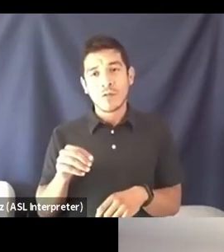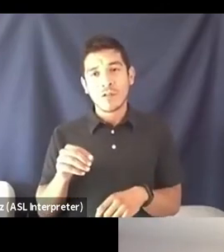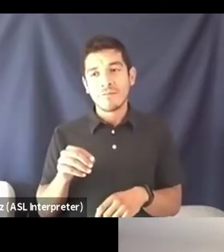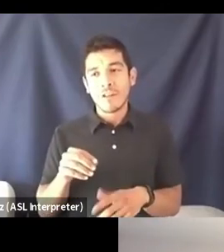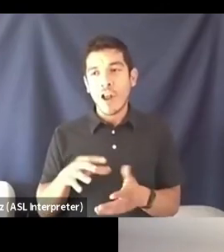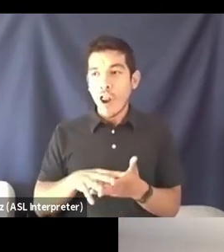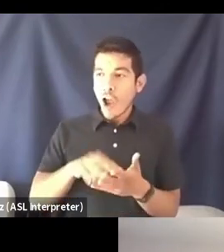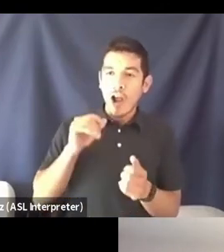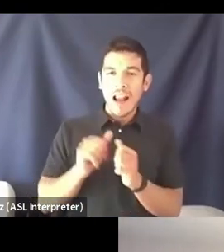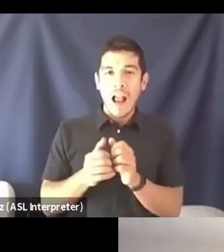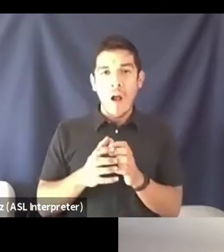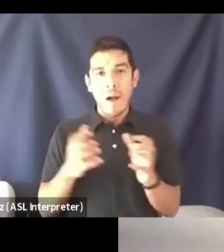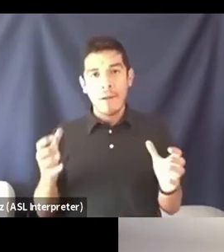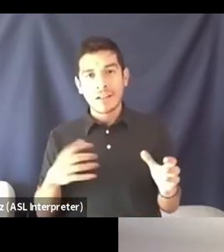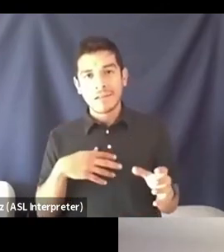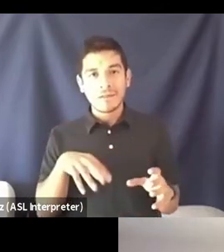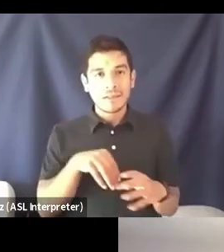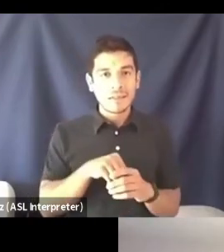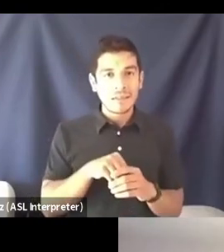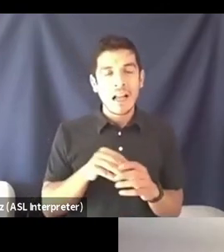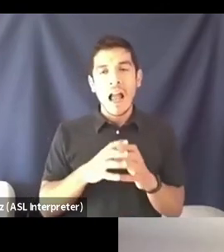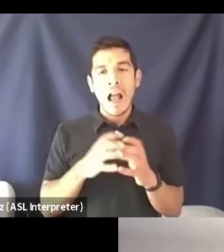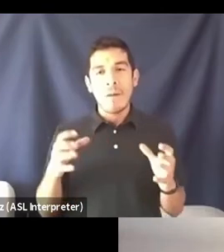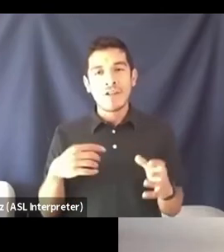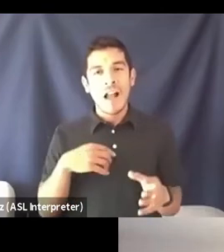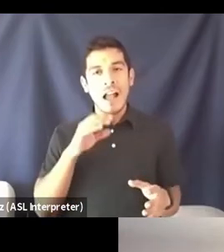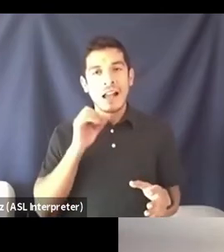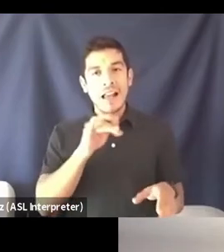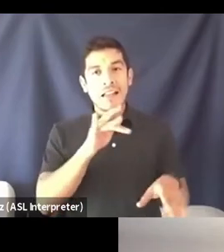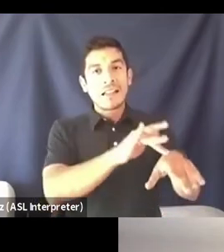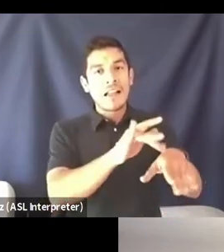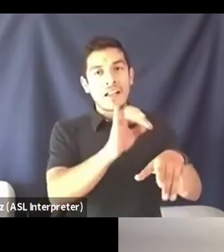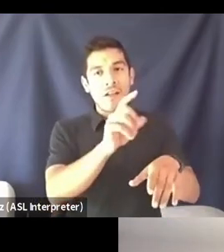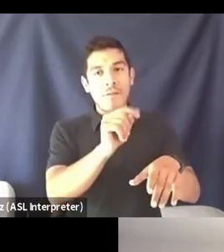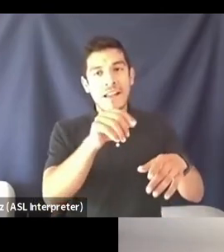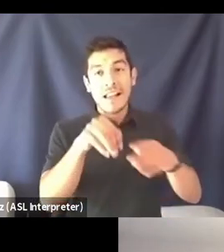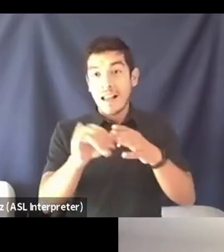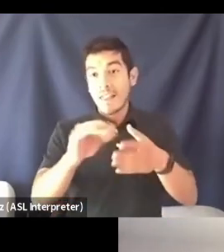how much the filmmaker need to be kind of like in the story itself.